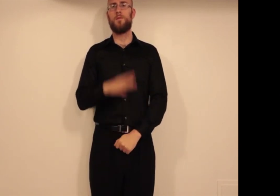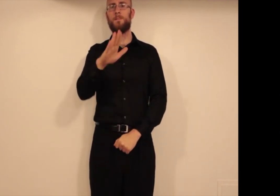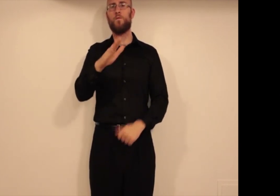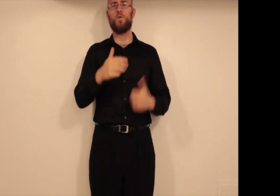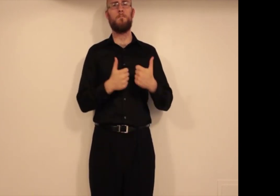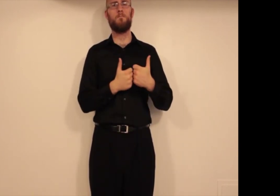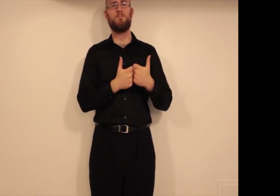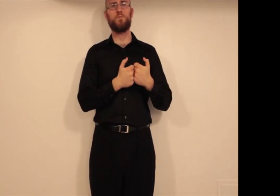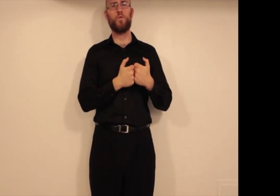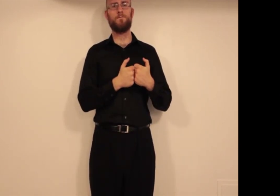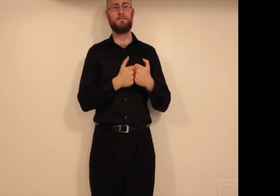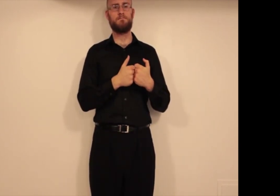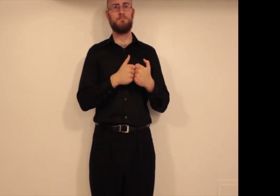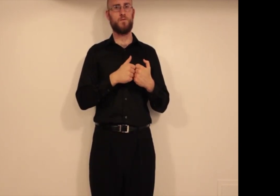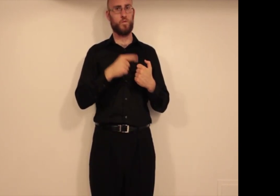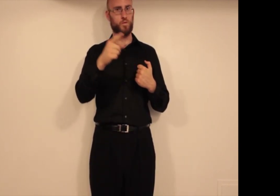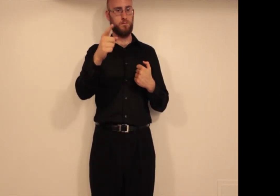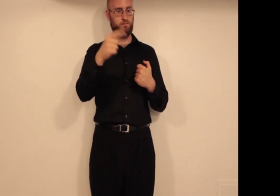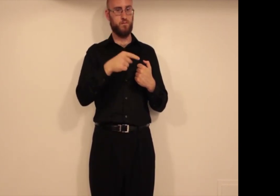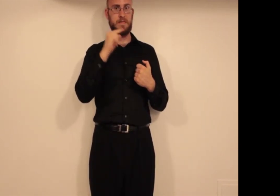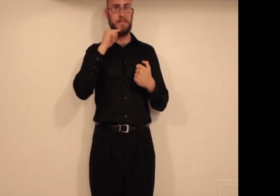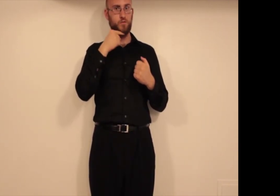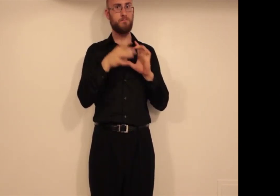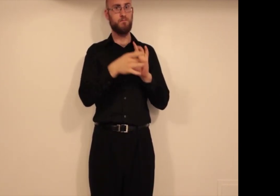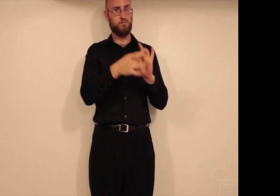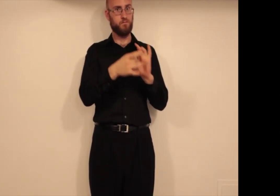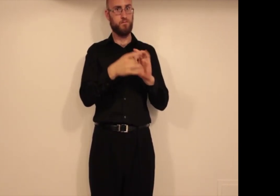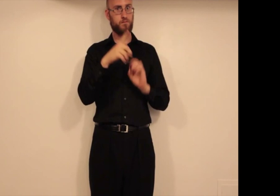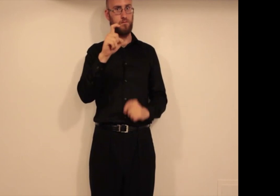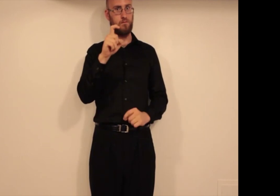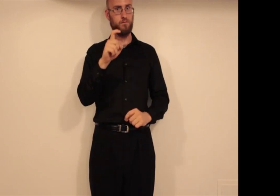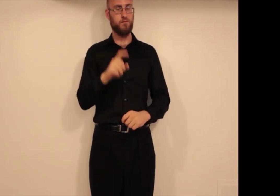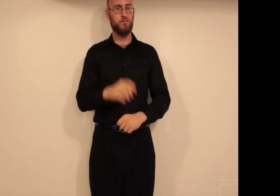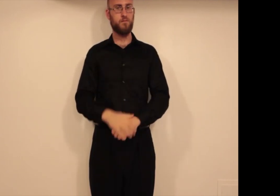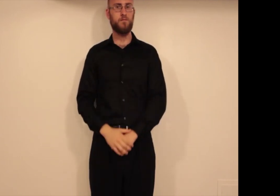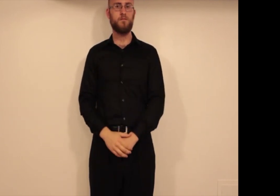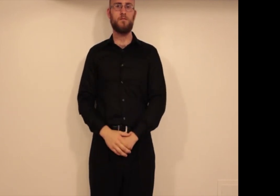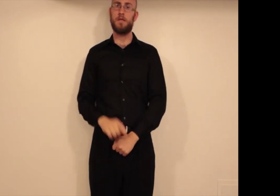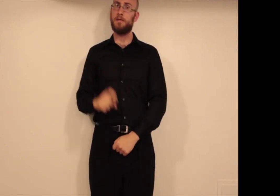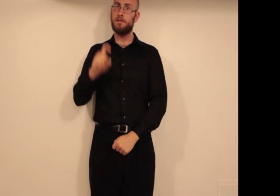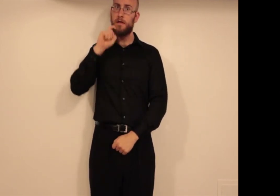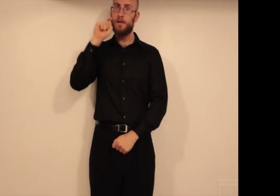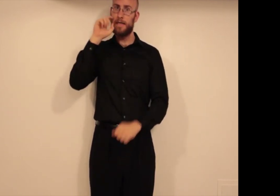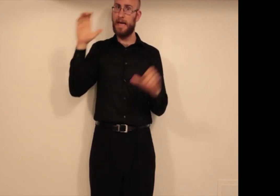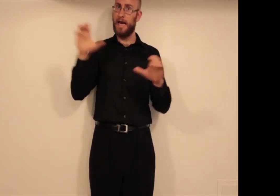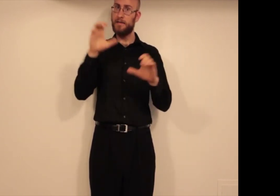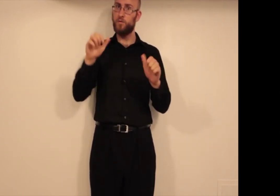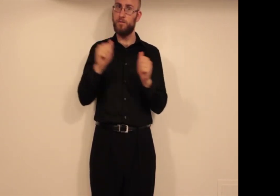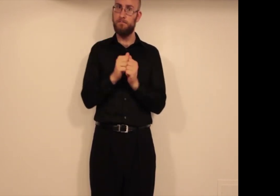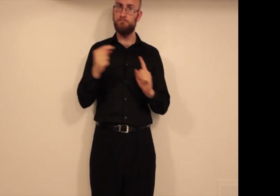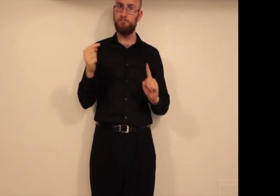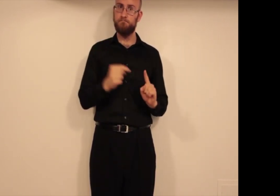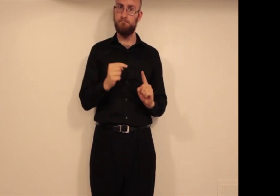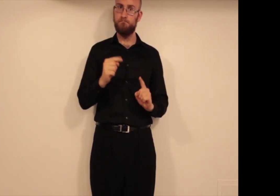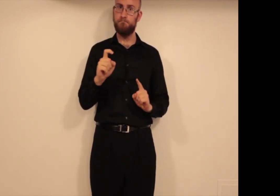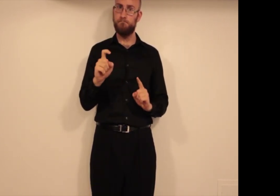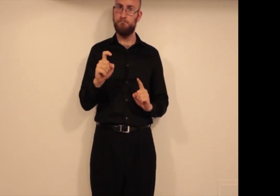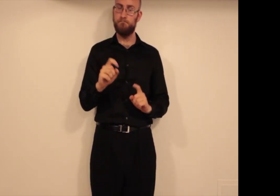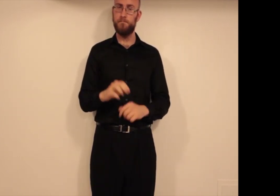Are you serious with your boyfriend? Are you sexually active with him?